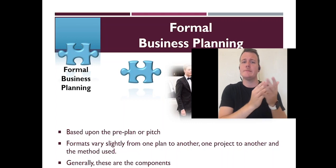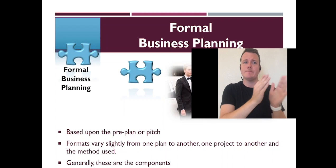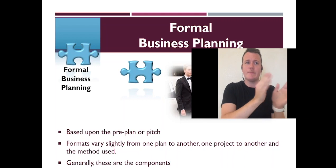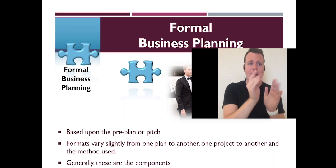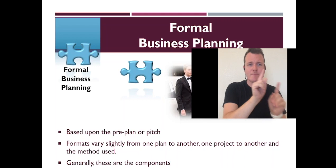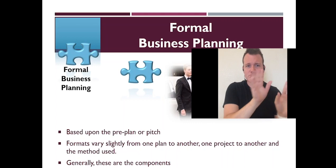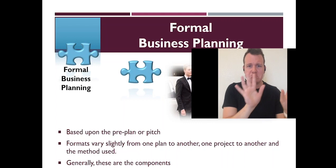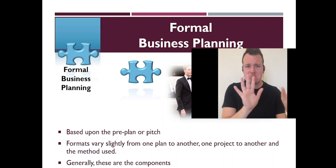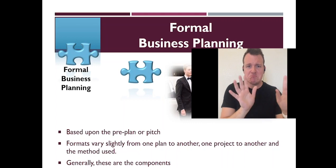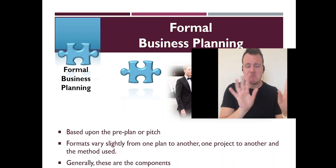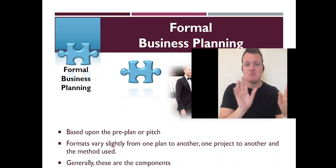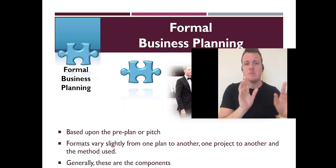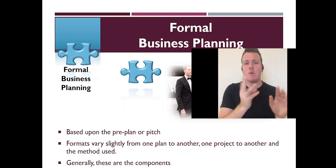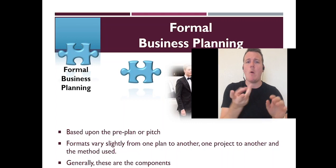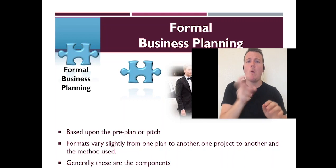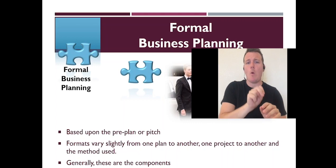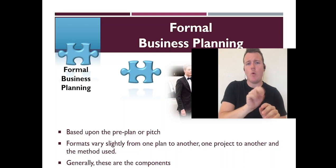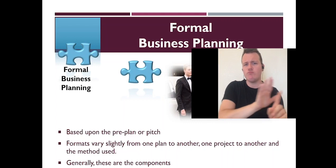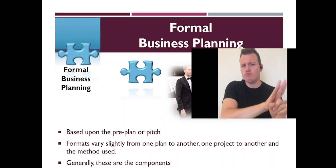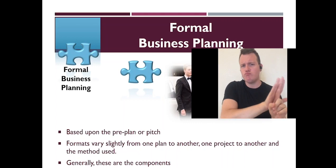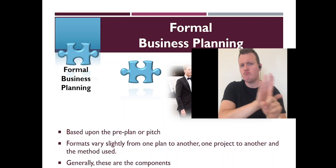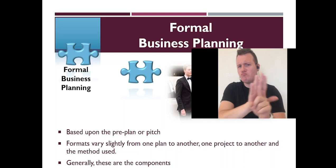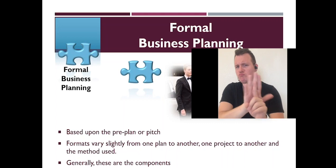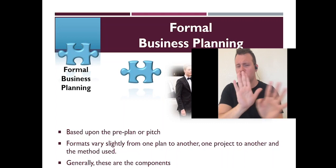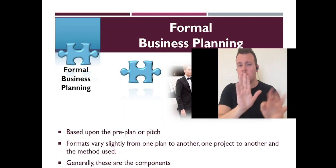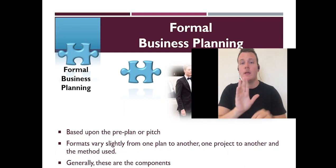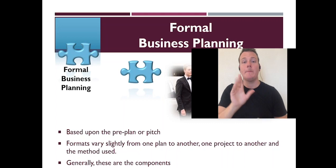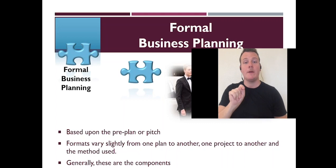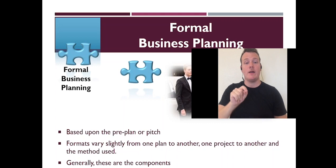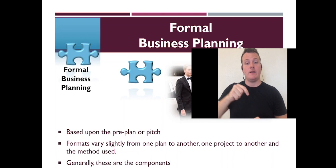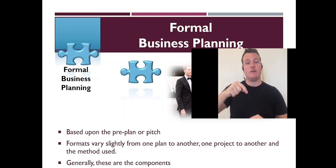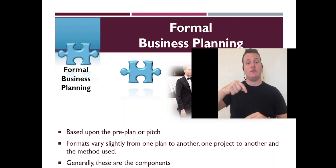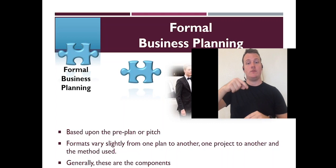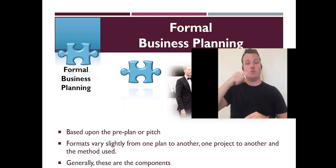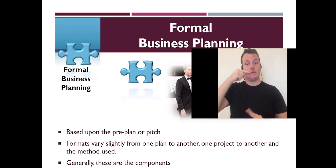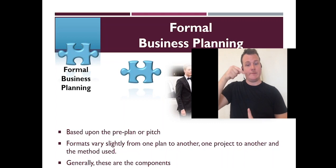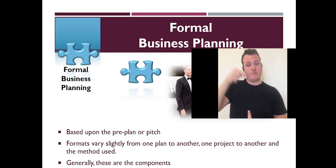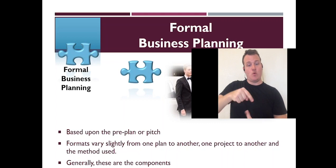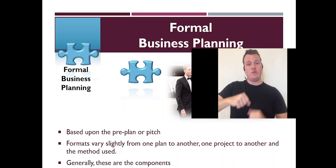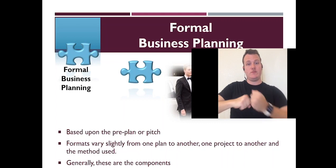various methods of business planning, and my suggestion is that we use the Live